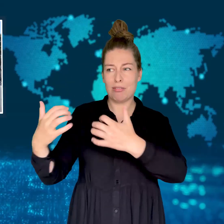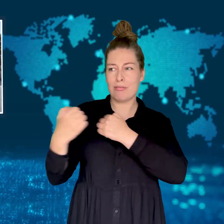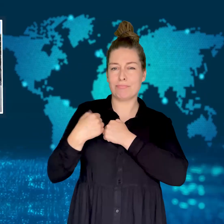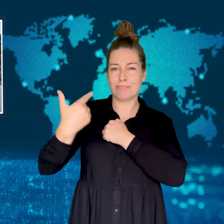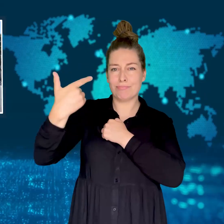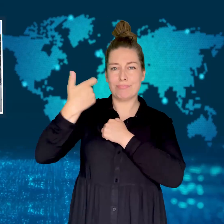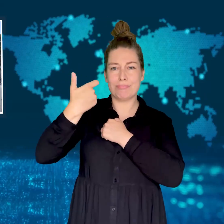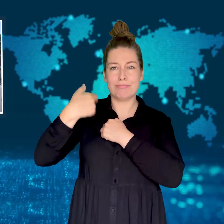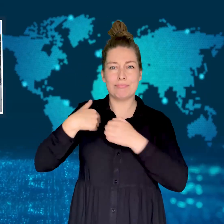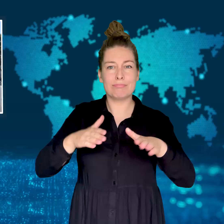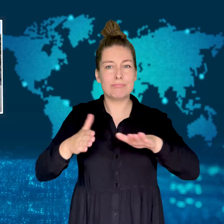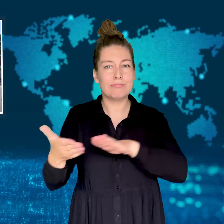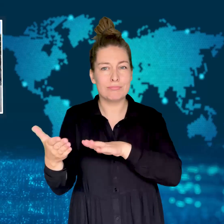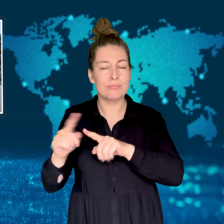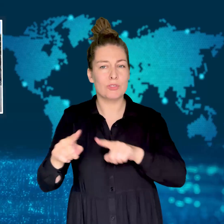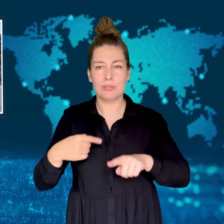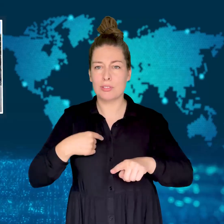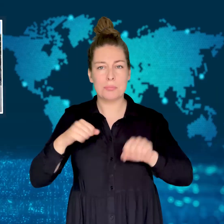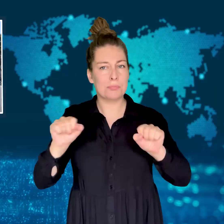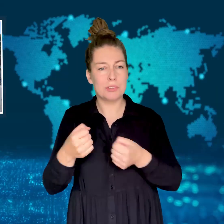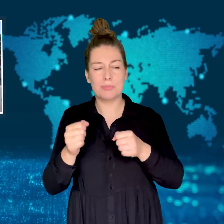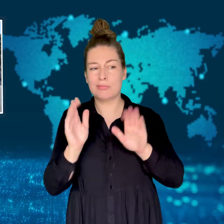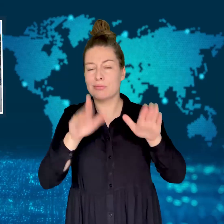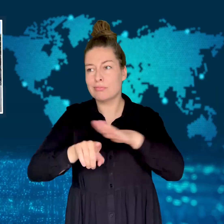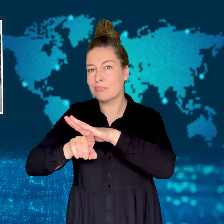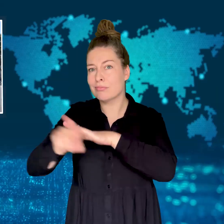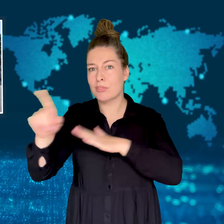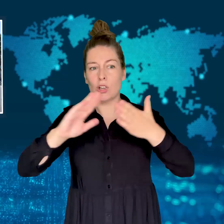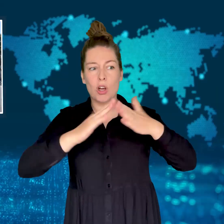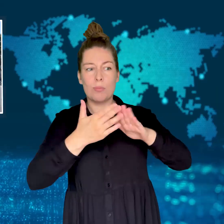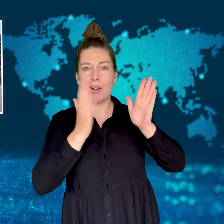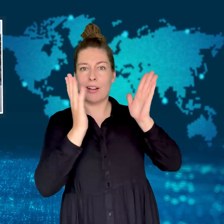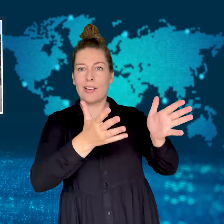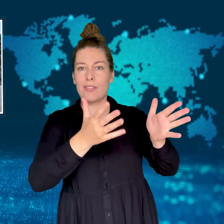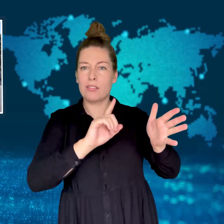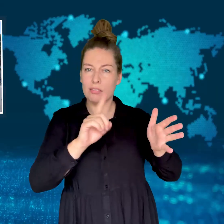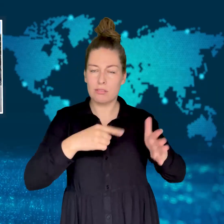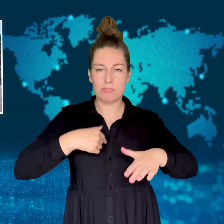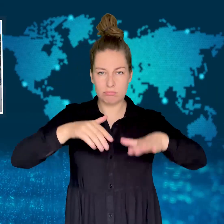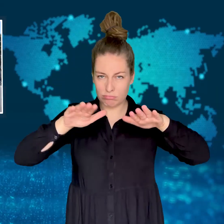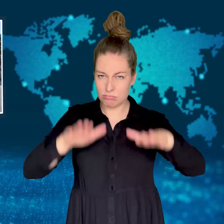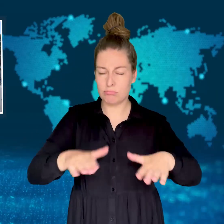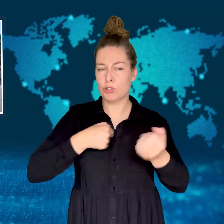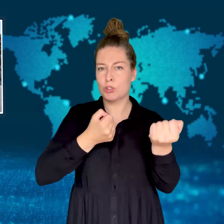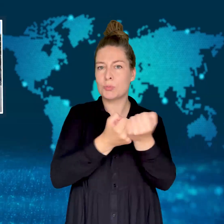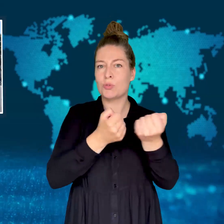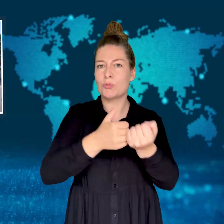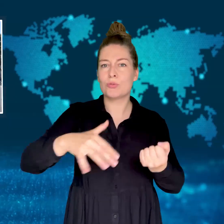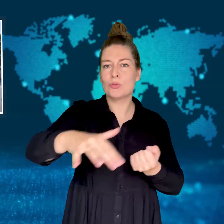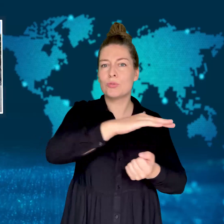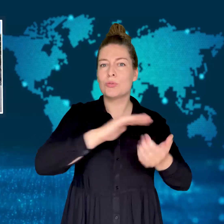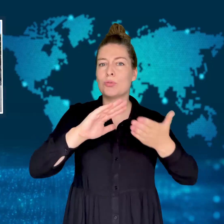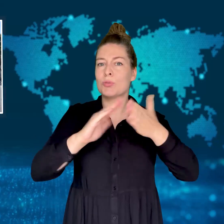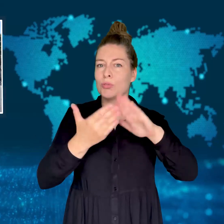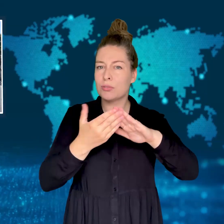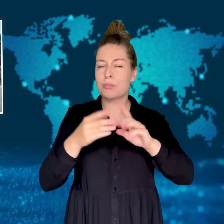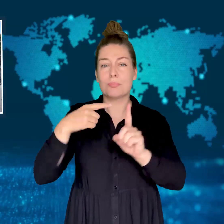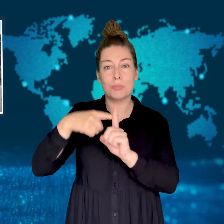abandon his community.